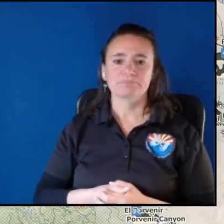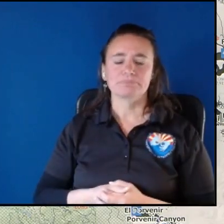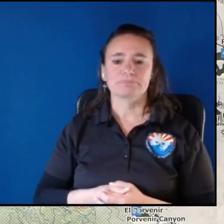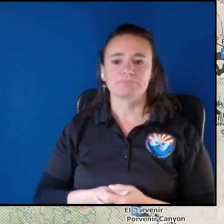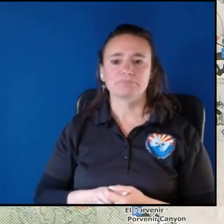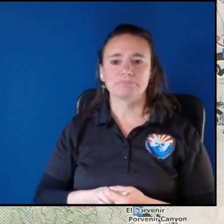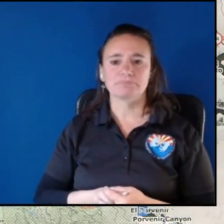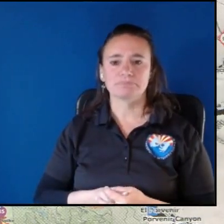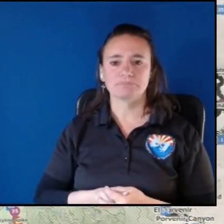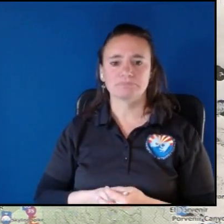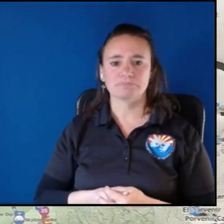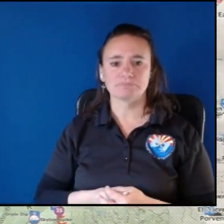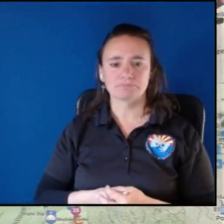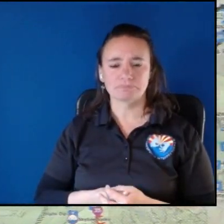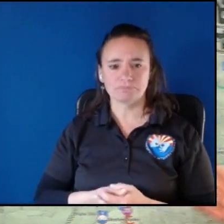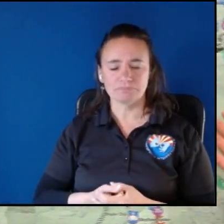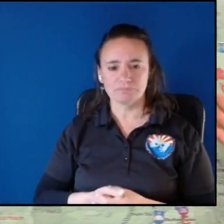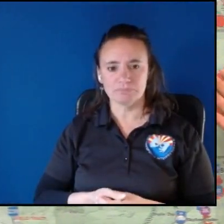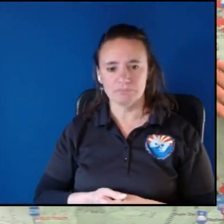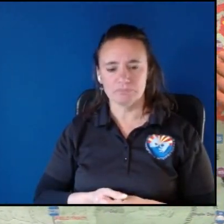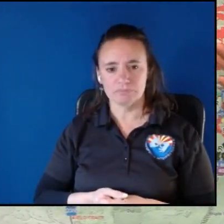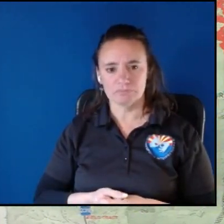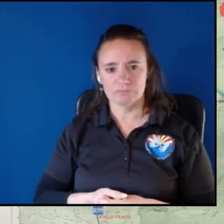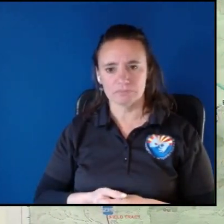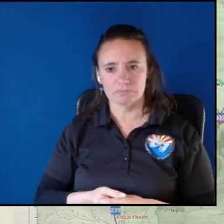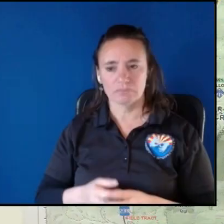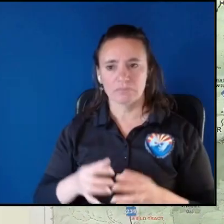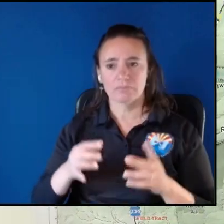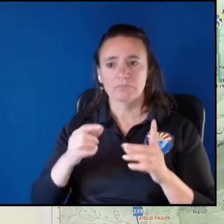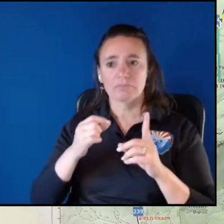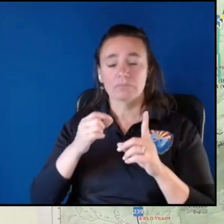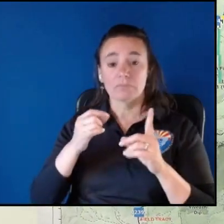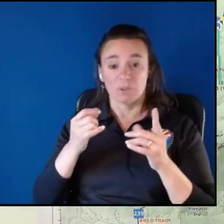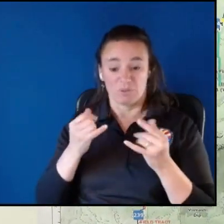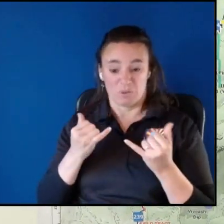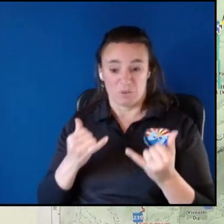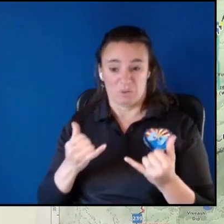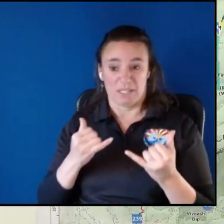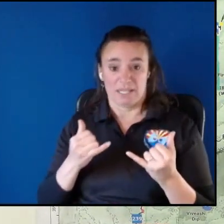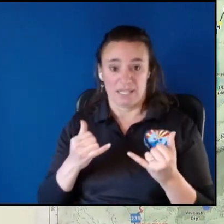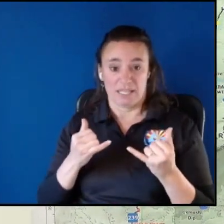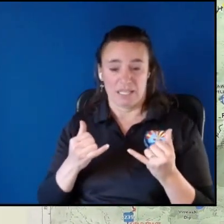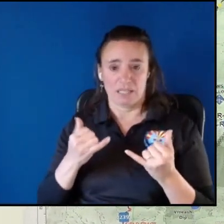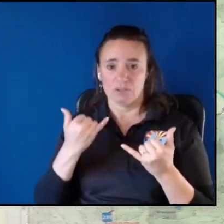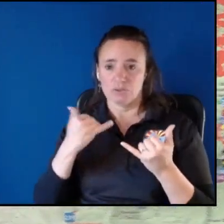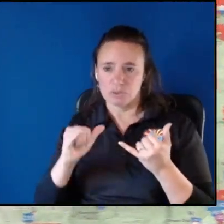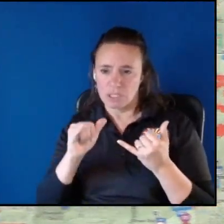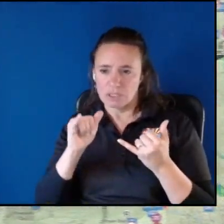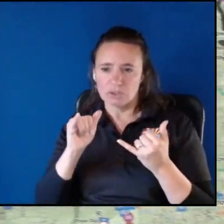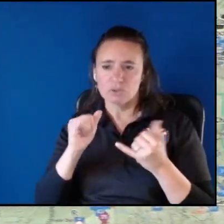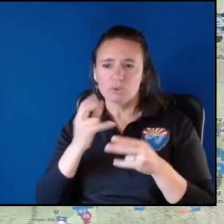Today just so you know we're, we're trying to check this and hold this with the aircraft today.